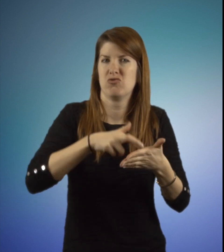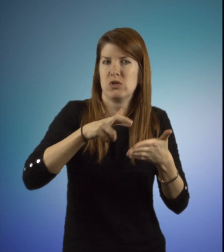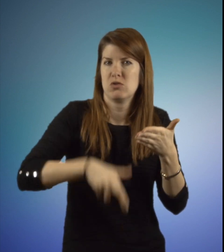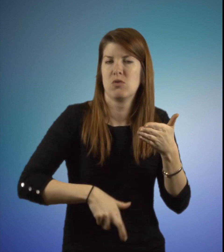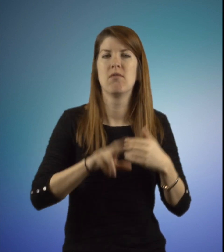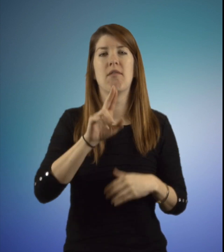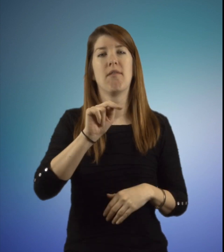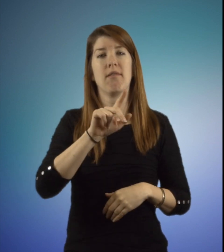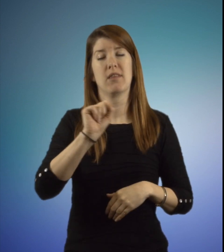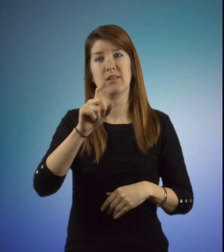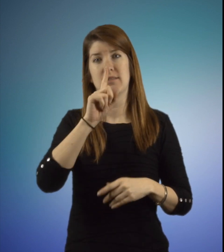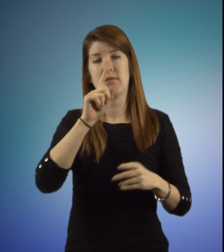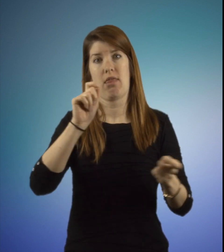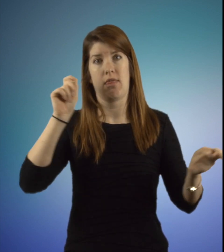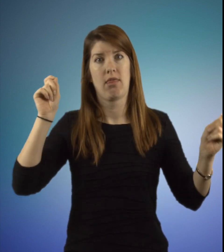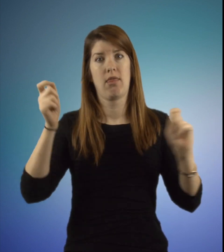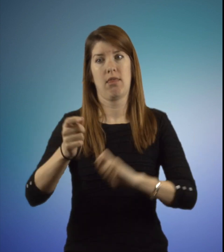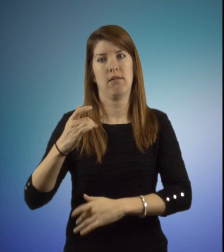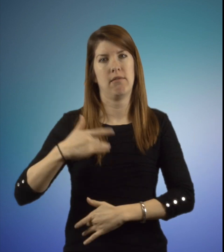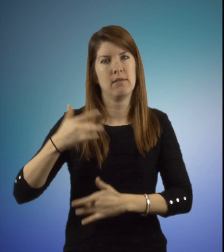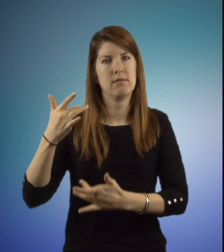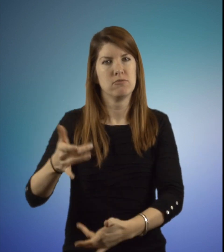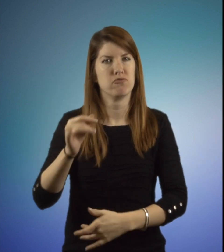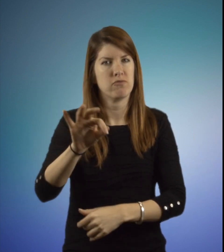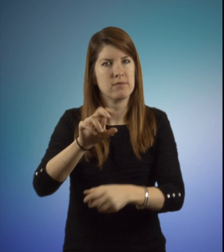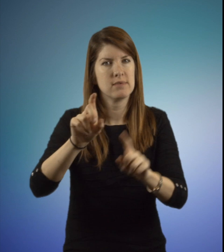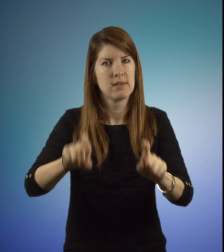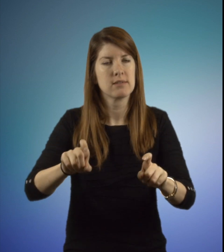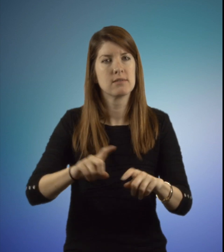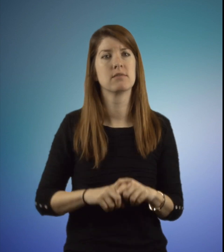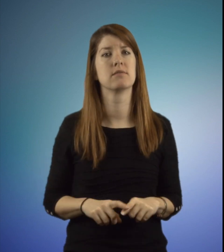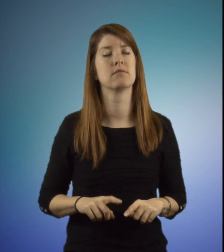results unless they change the nature of the test